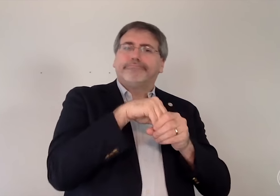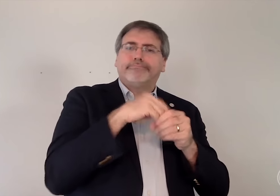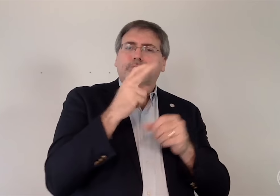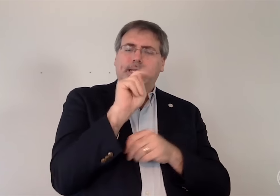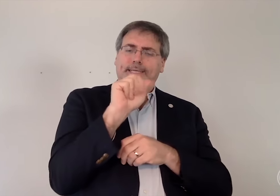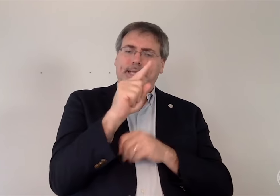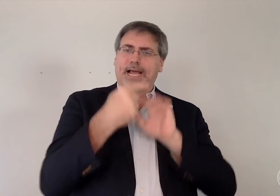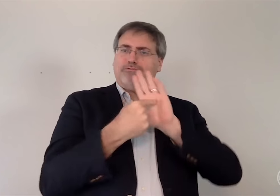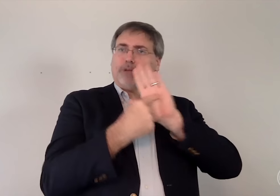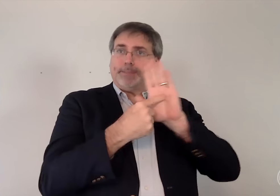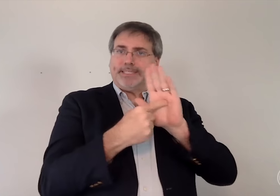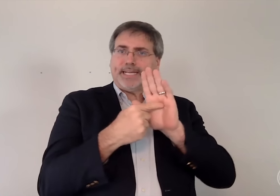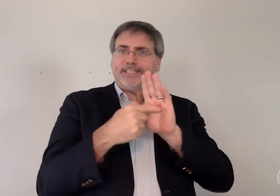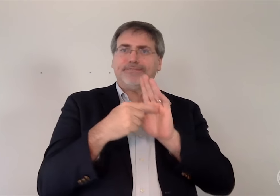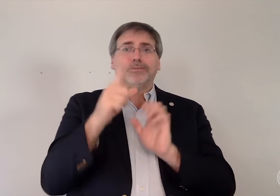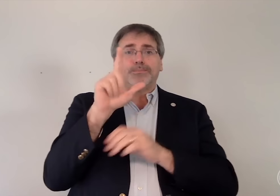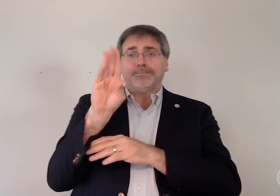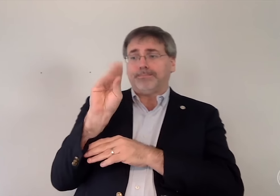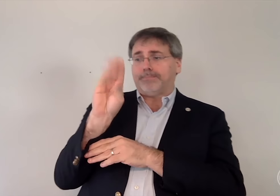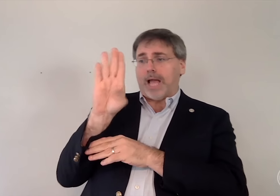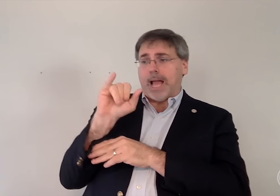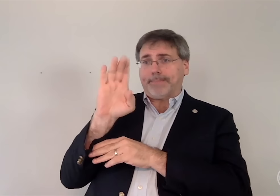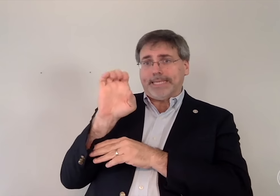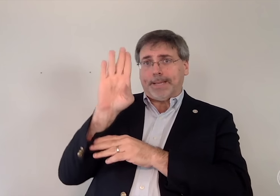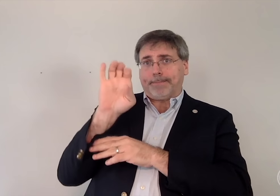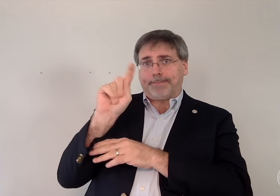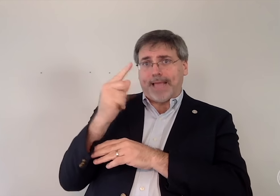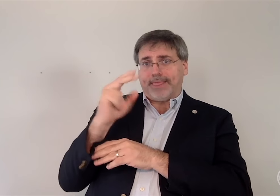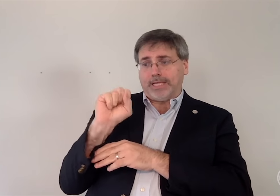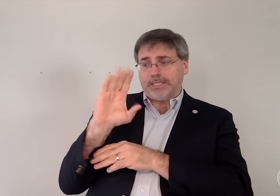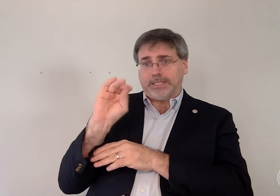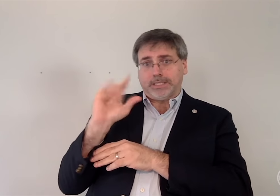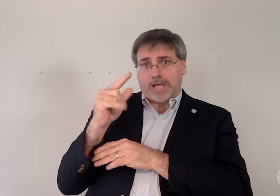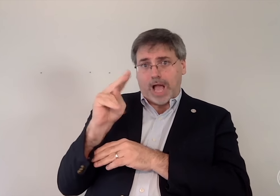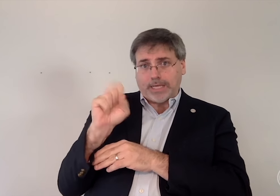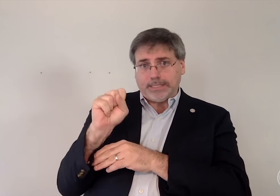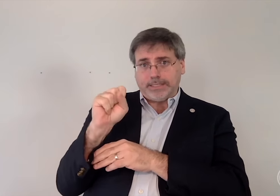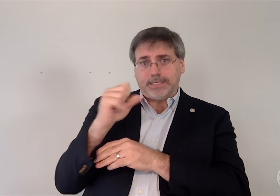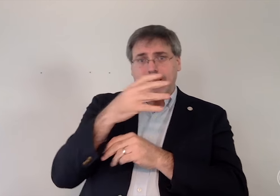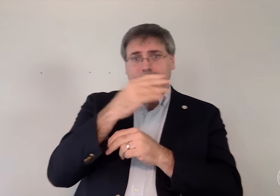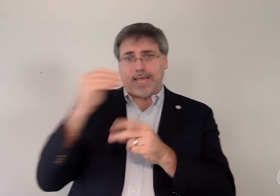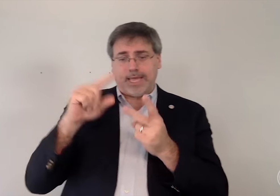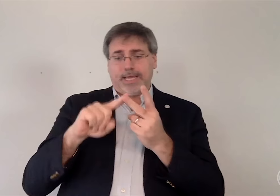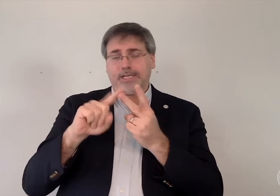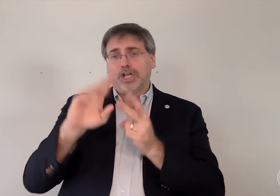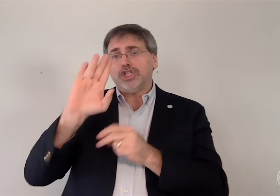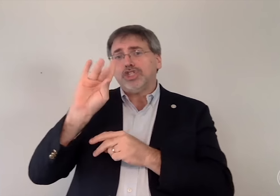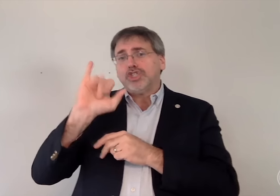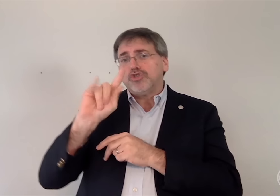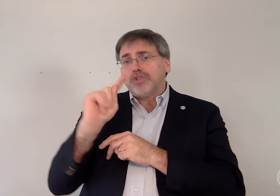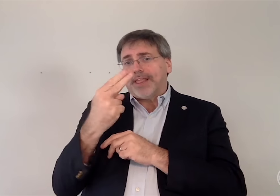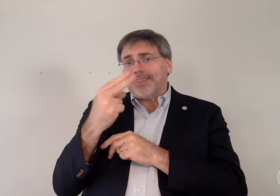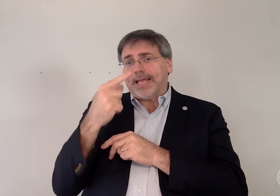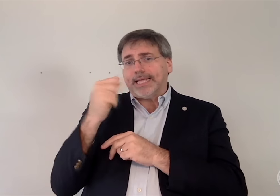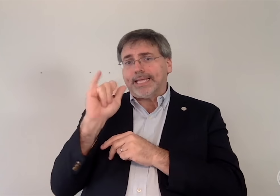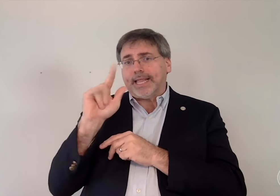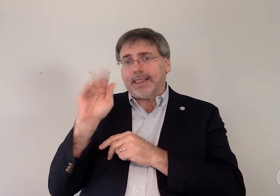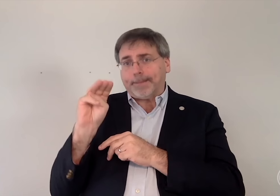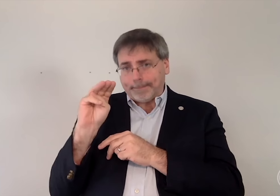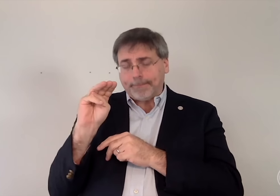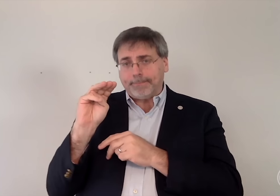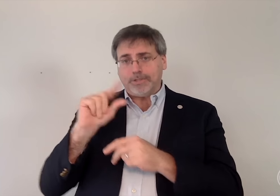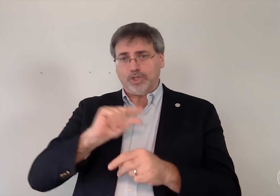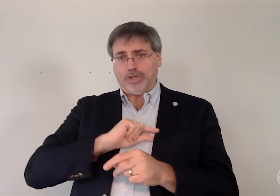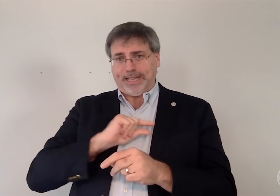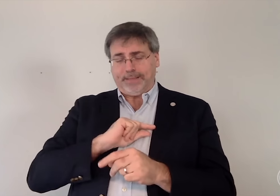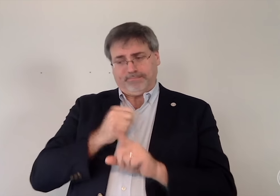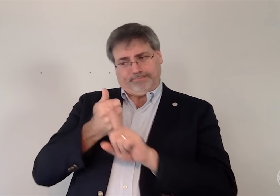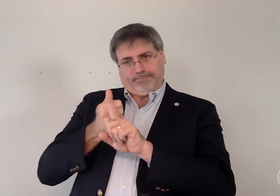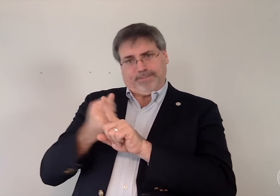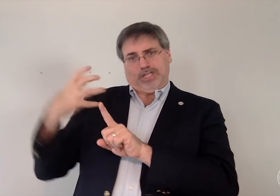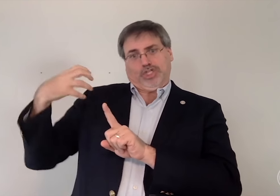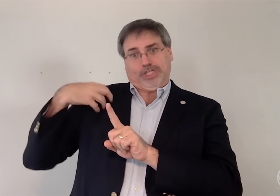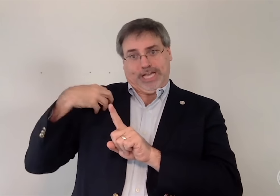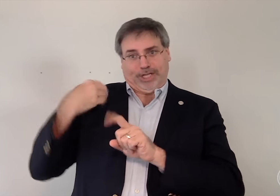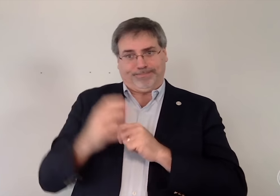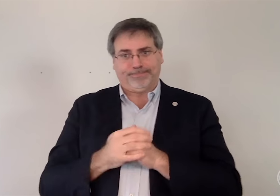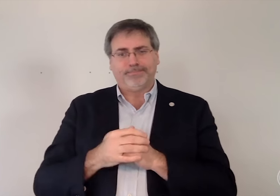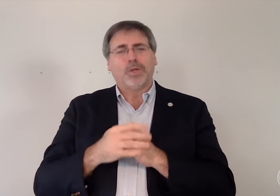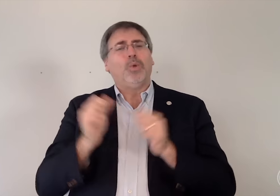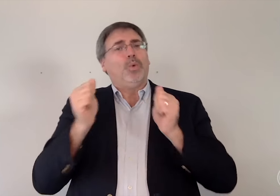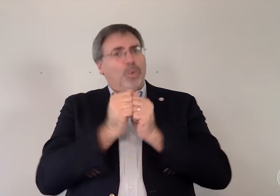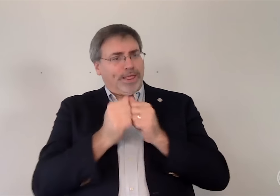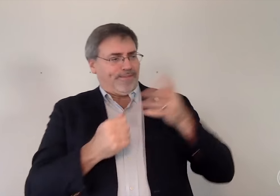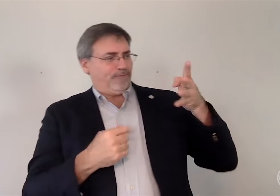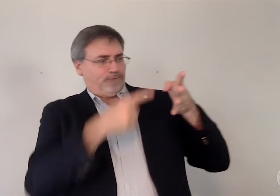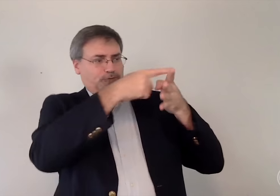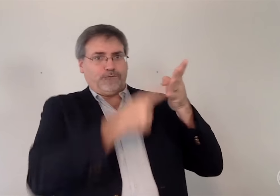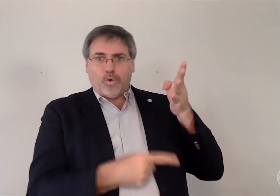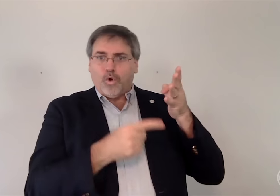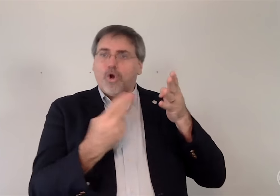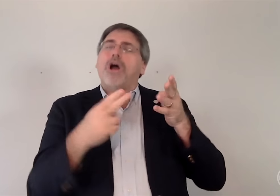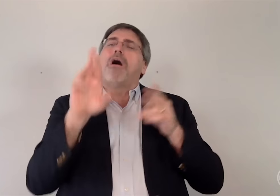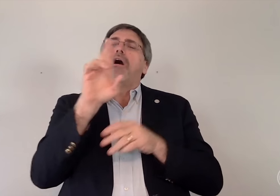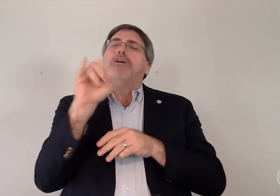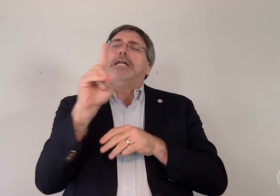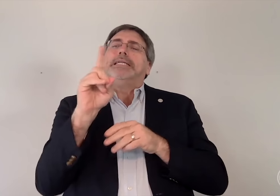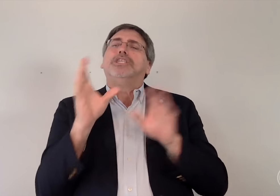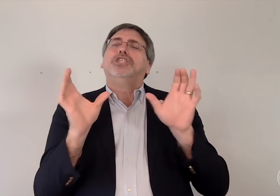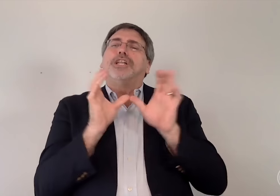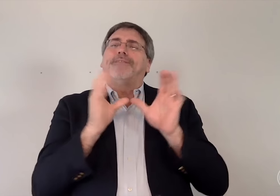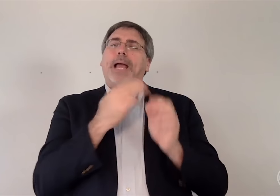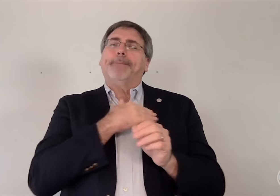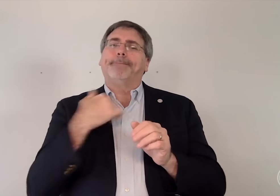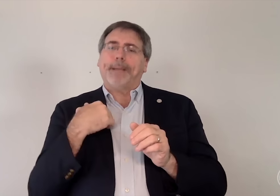NAD representatives Bobbie Beth Scoggins and Judith Gilliam, as chair, along with four RID certified members,